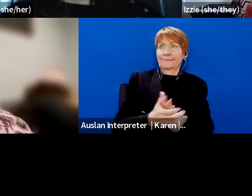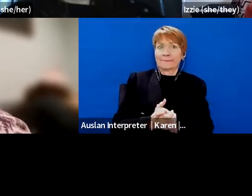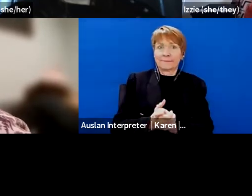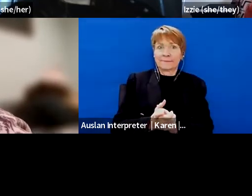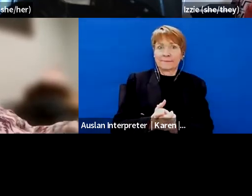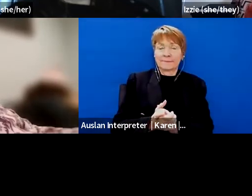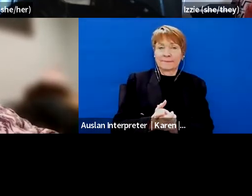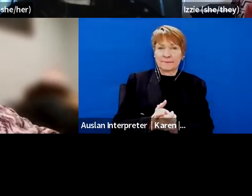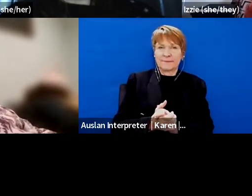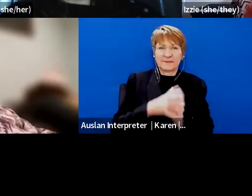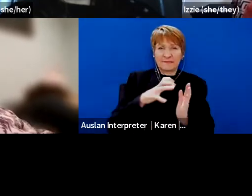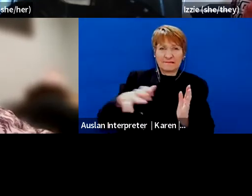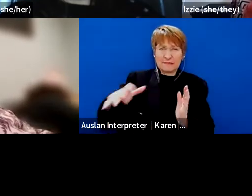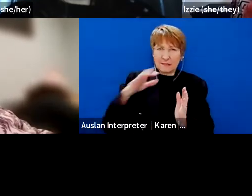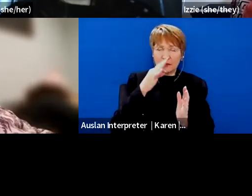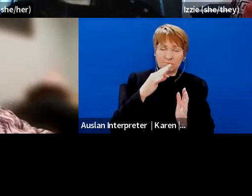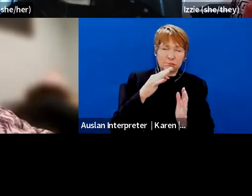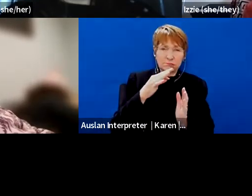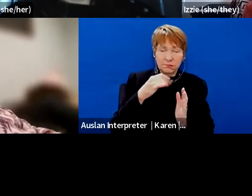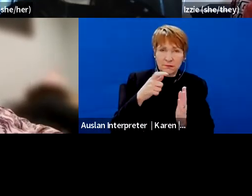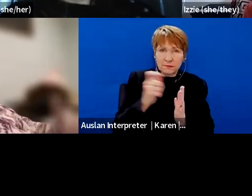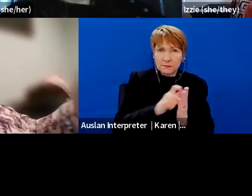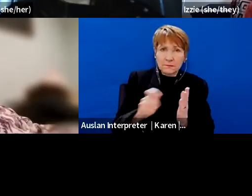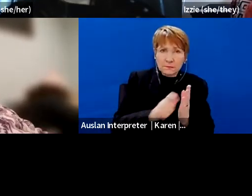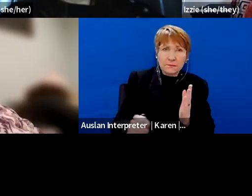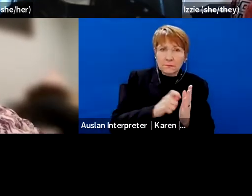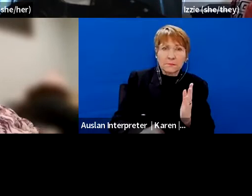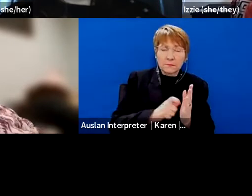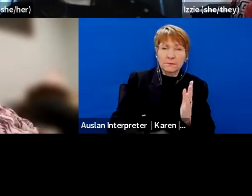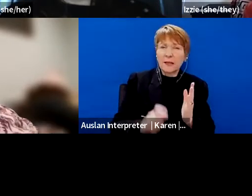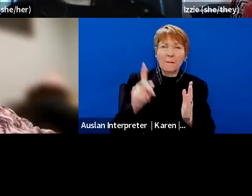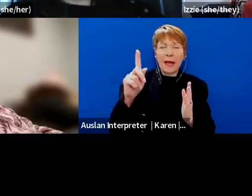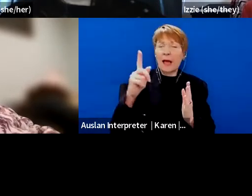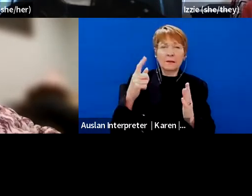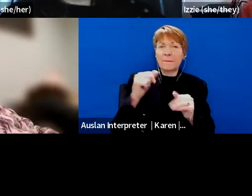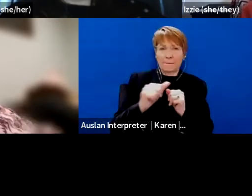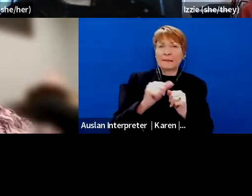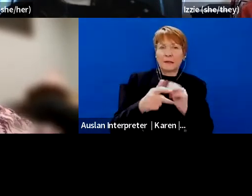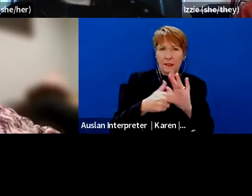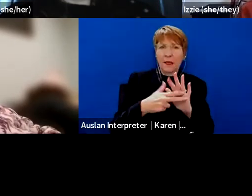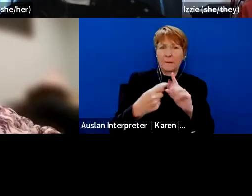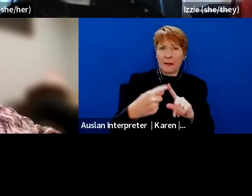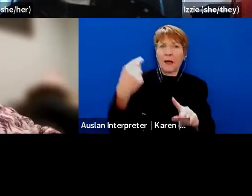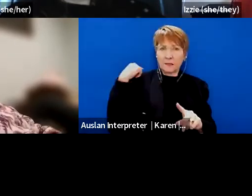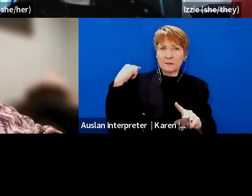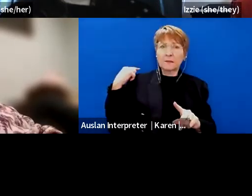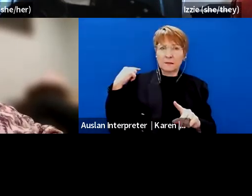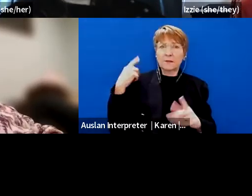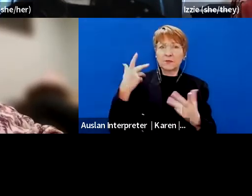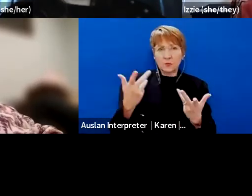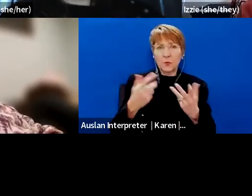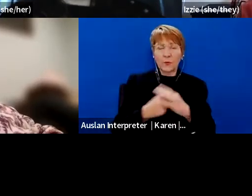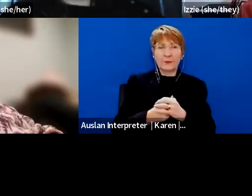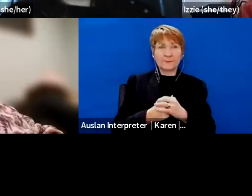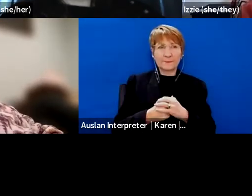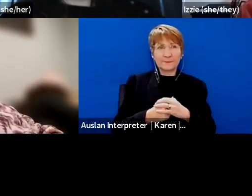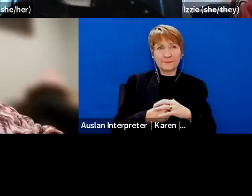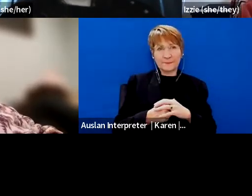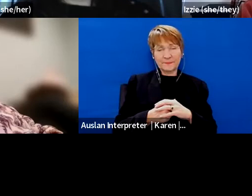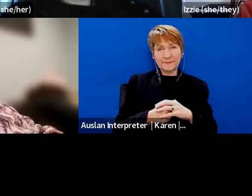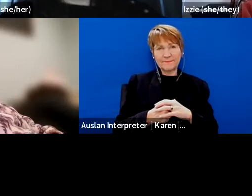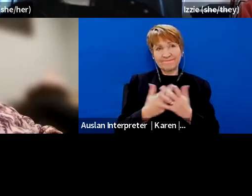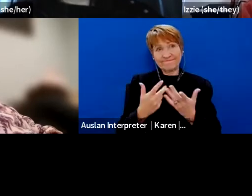It's a big four minutes of pain in the butt to do, but in relation to previously, it is a lot better than what it has been so.